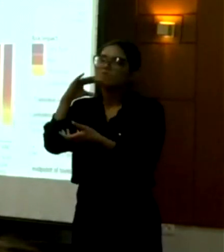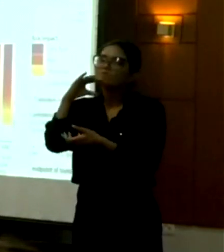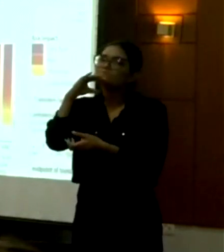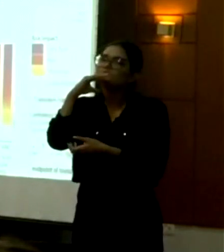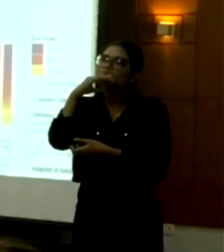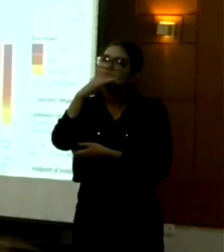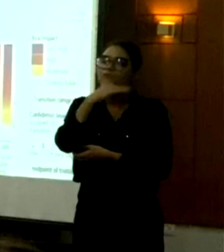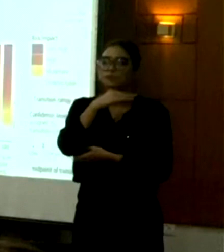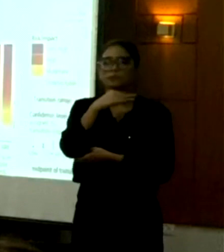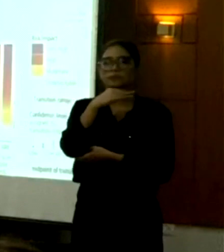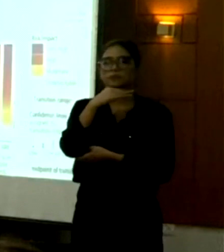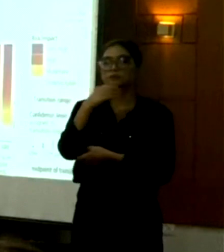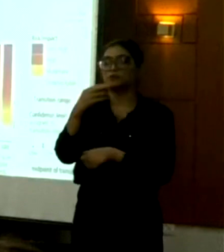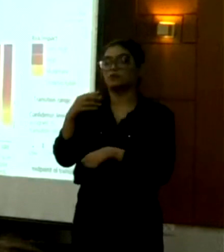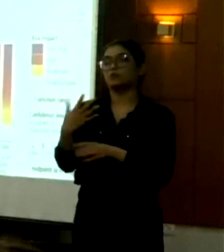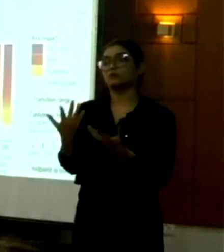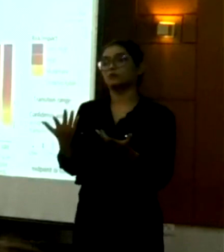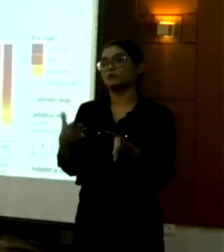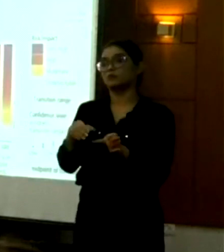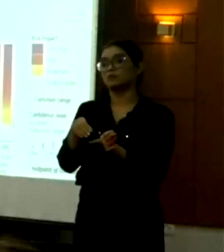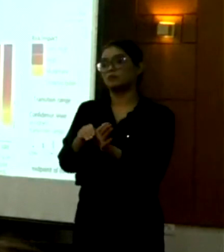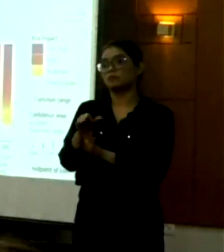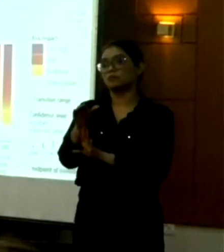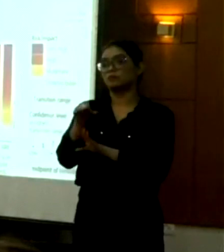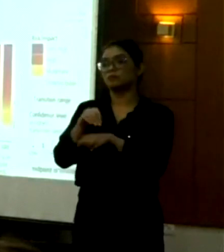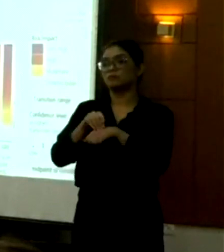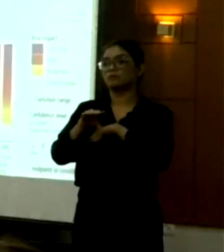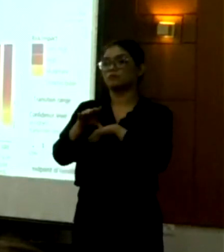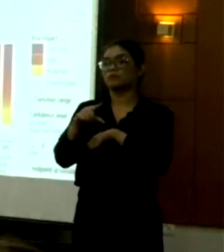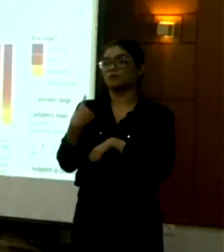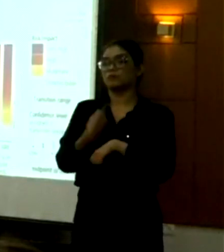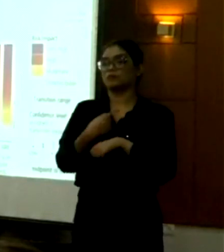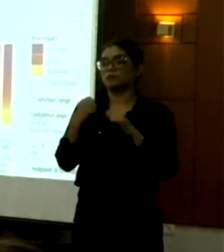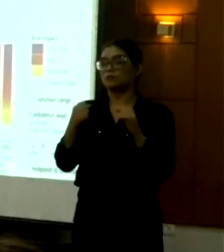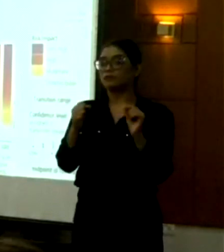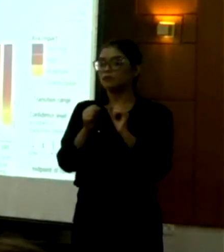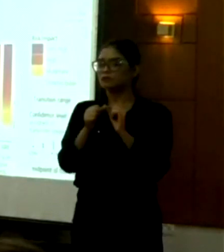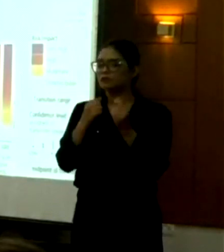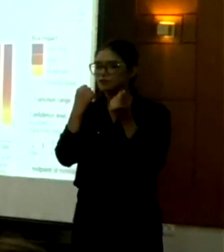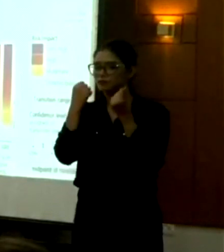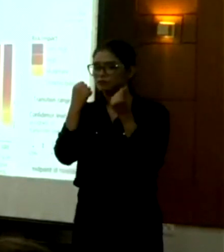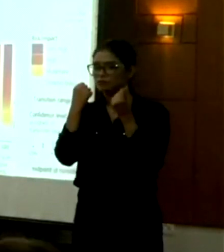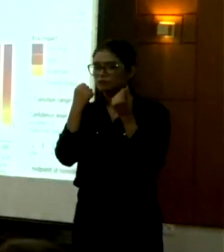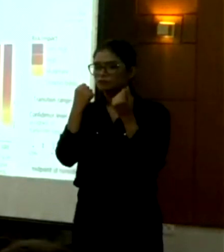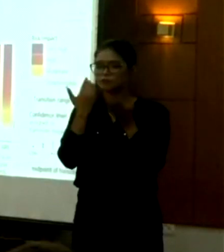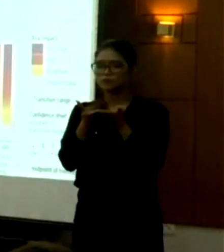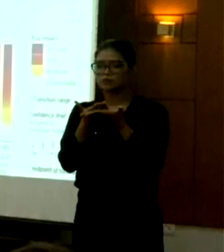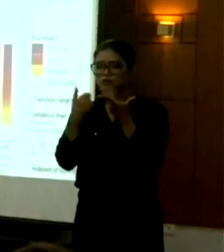, so we can do this for these different scenarios, analyzing different aspects, but I'm going to say